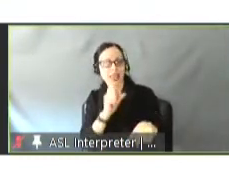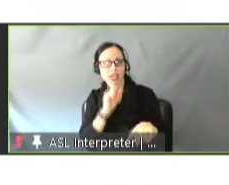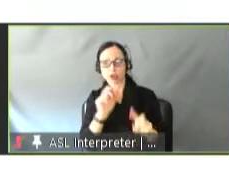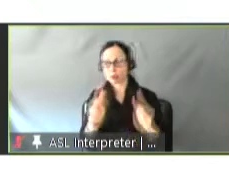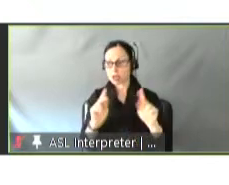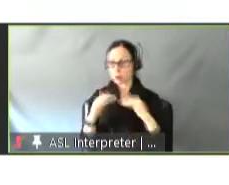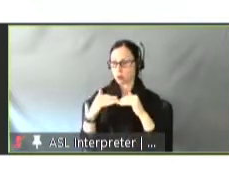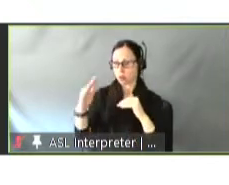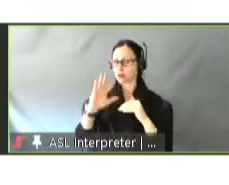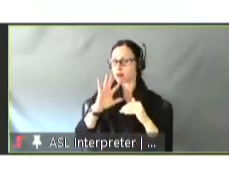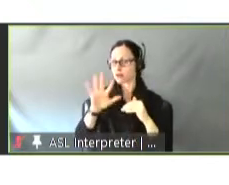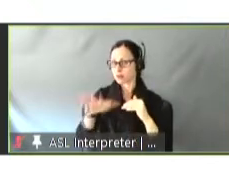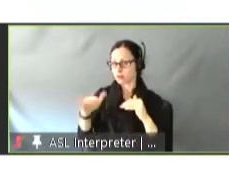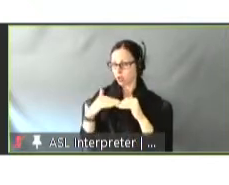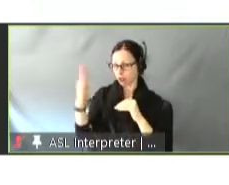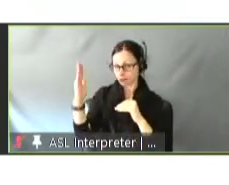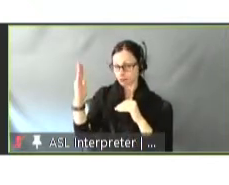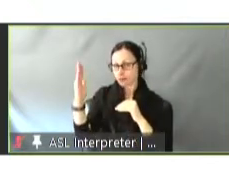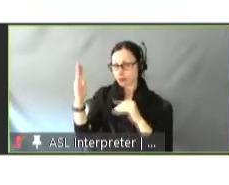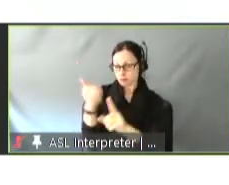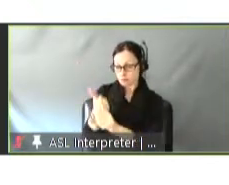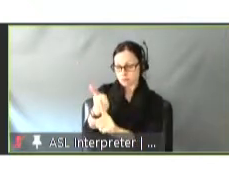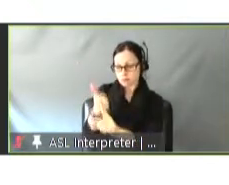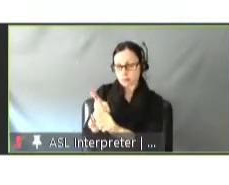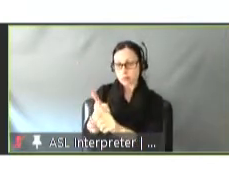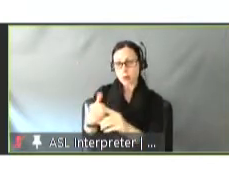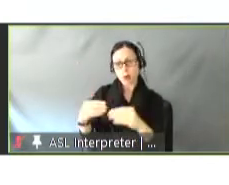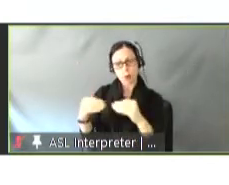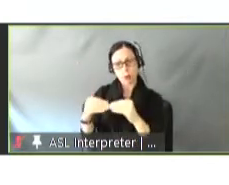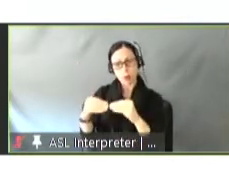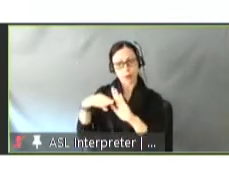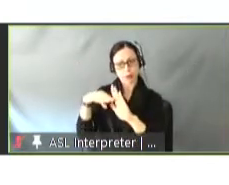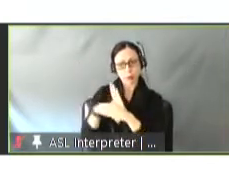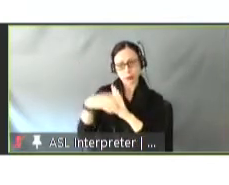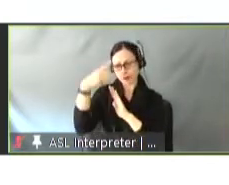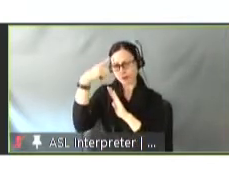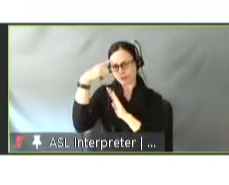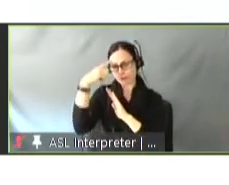age of 55 or so have a more stark decline in their neutralizing antibody responses.